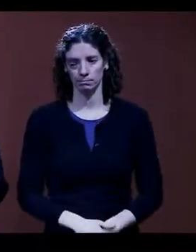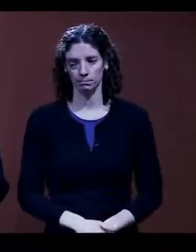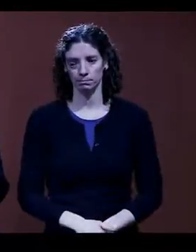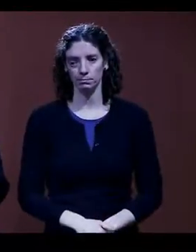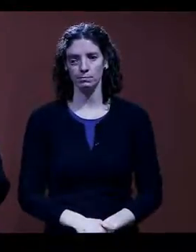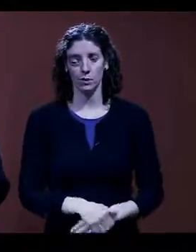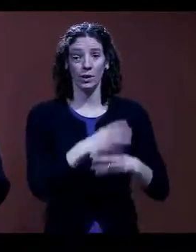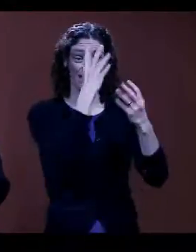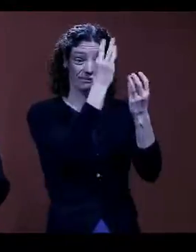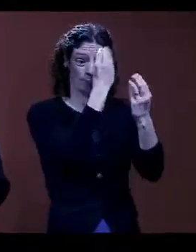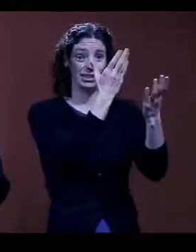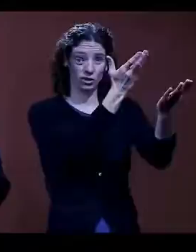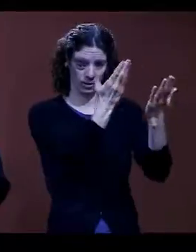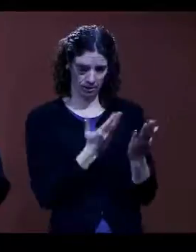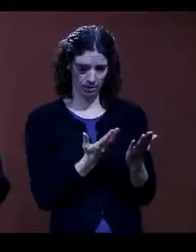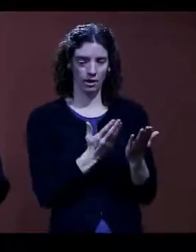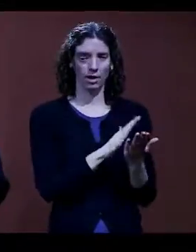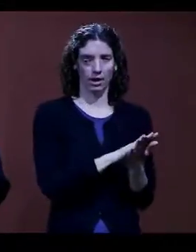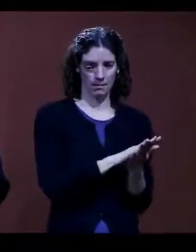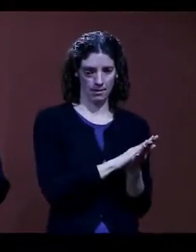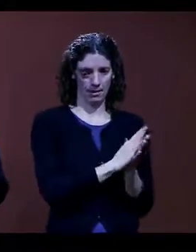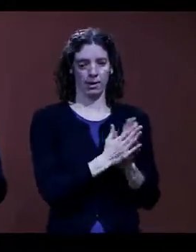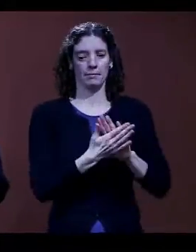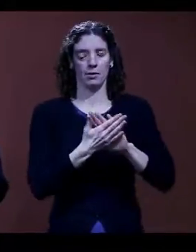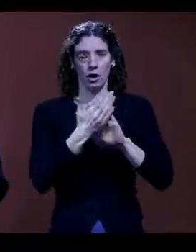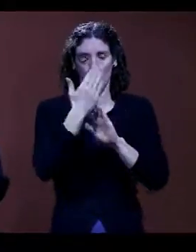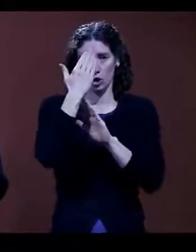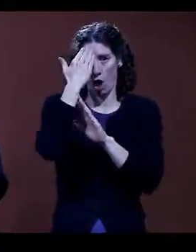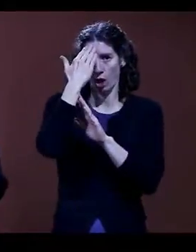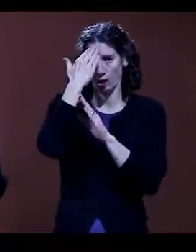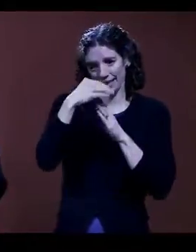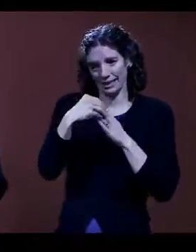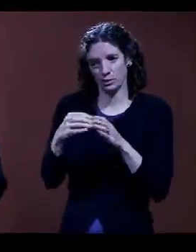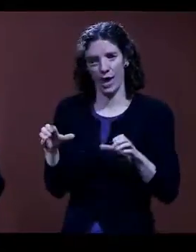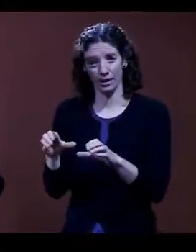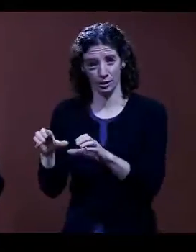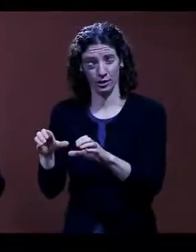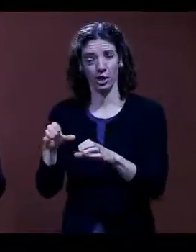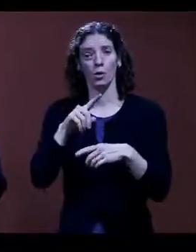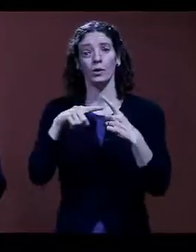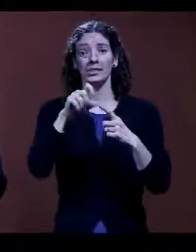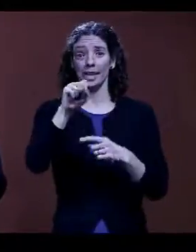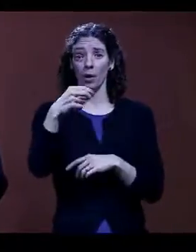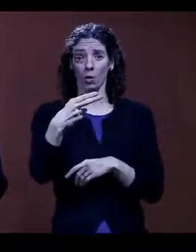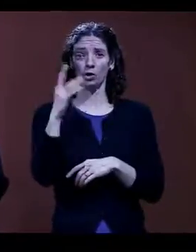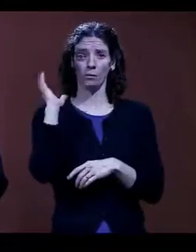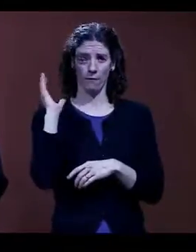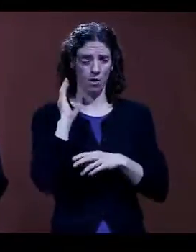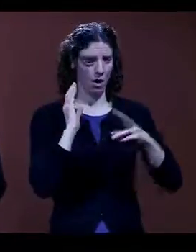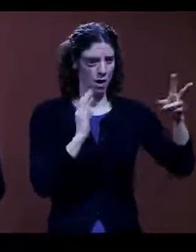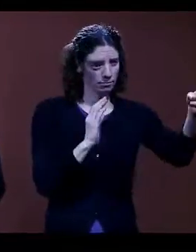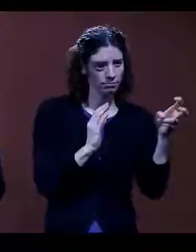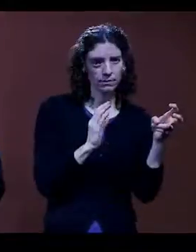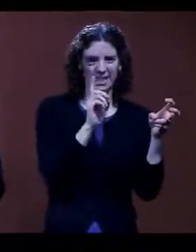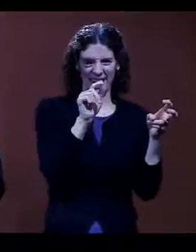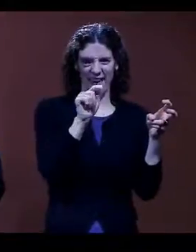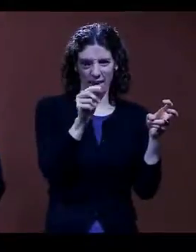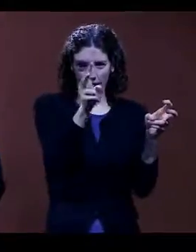When stakeholders begin to synthesize information from the various sources of data and they begin to apply judgment